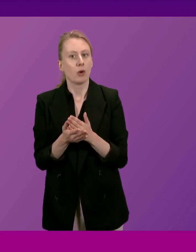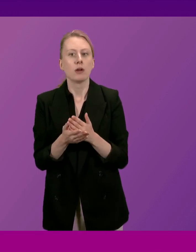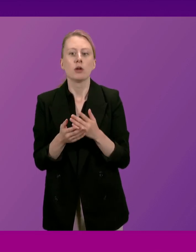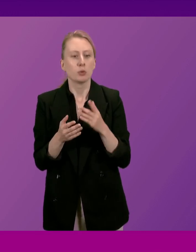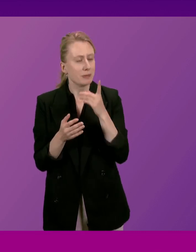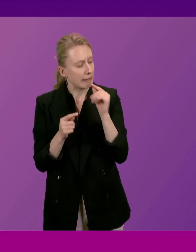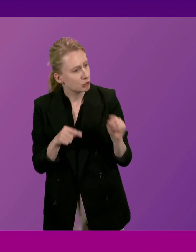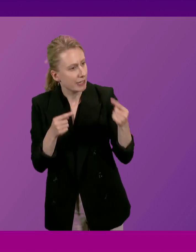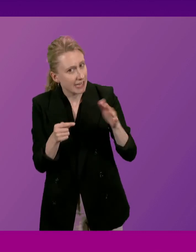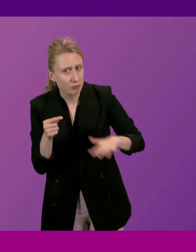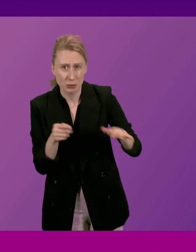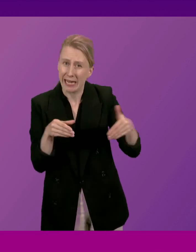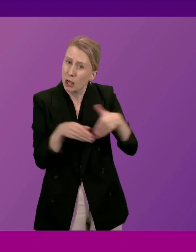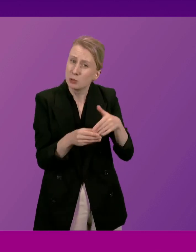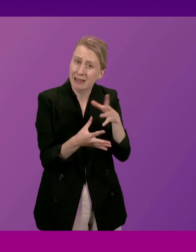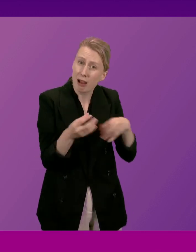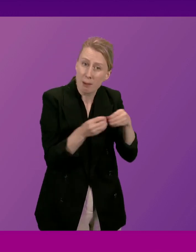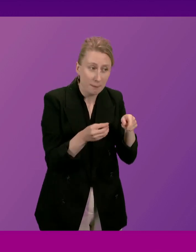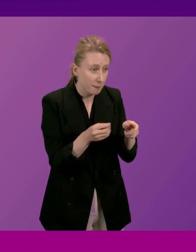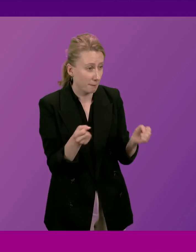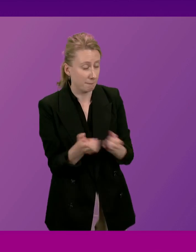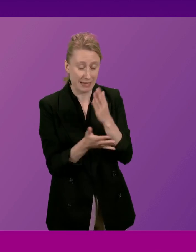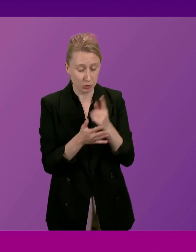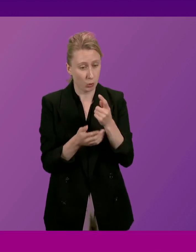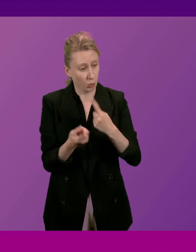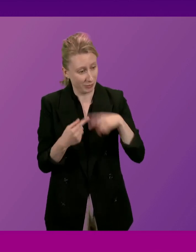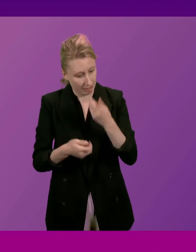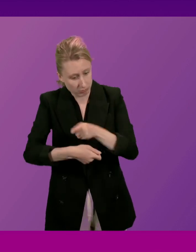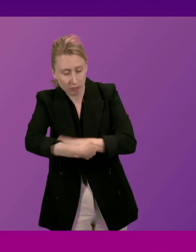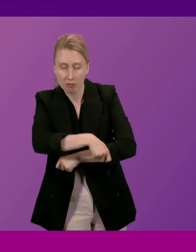including the clubs, to do everything possible to ensure that football is safe